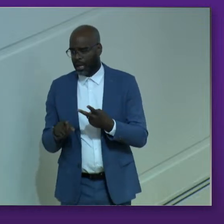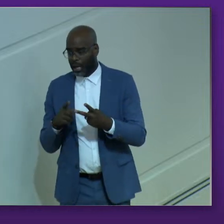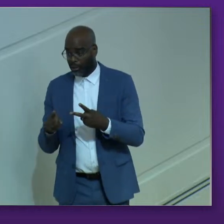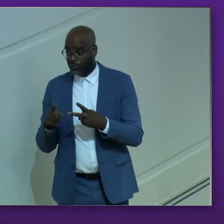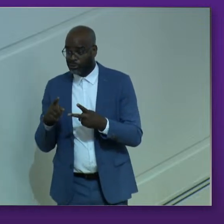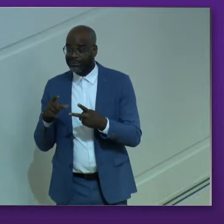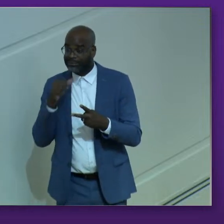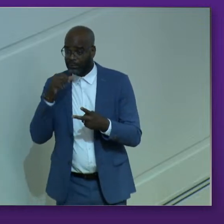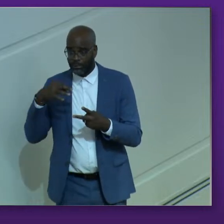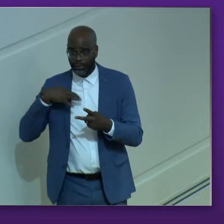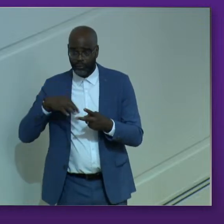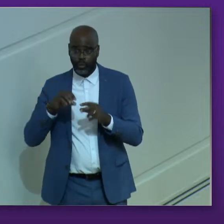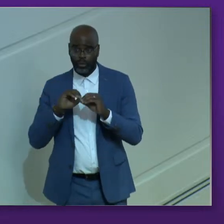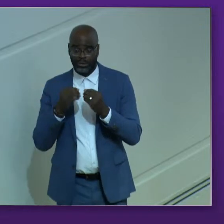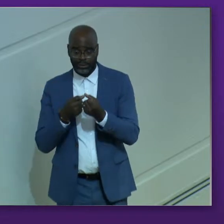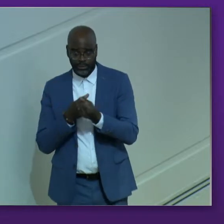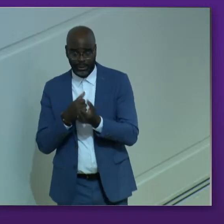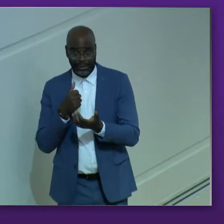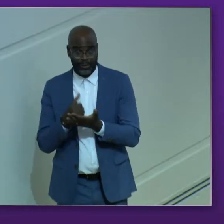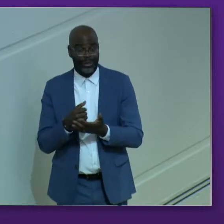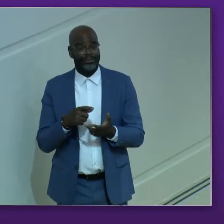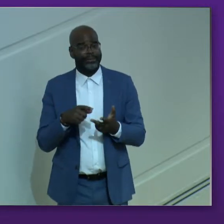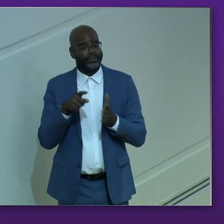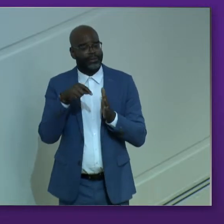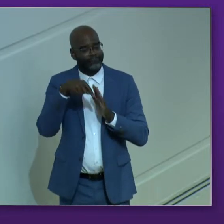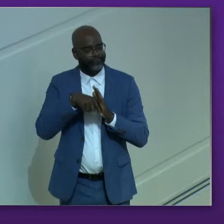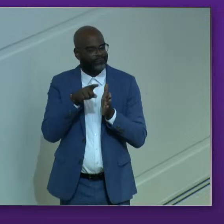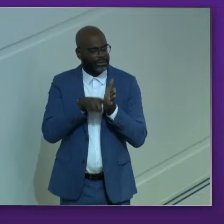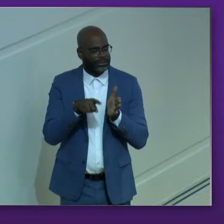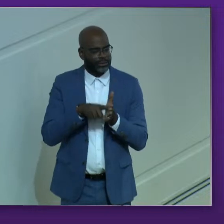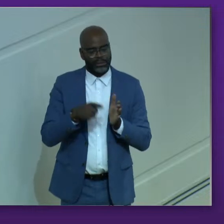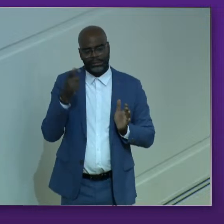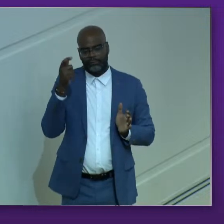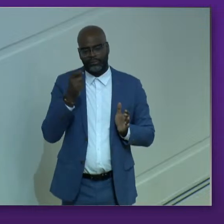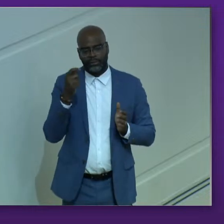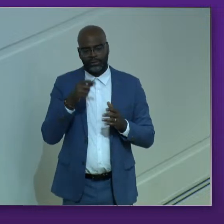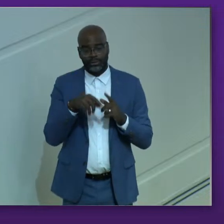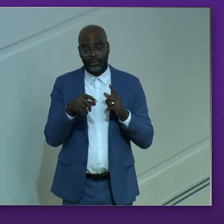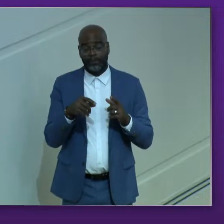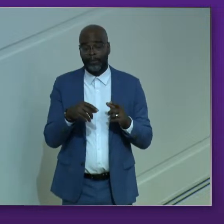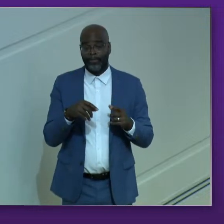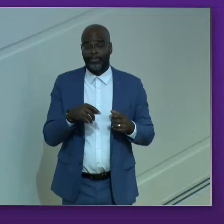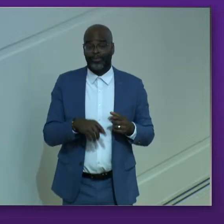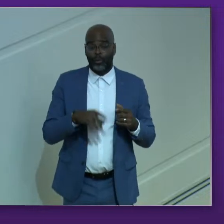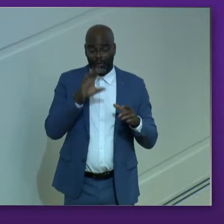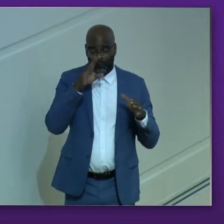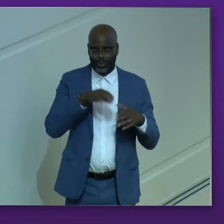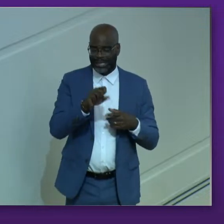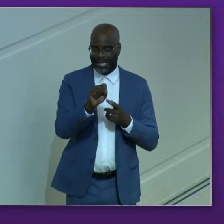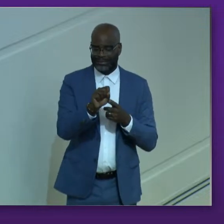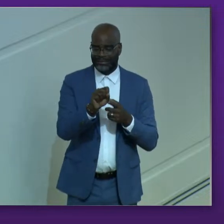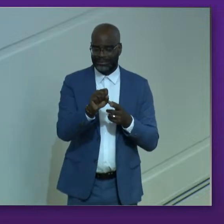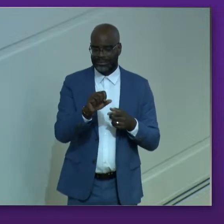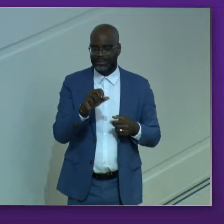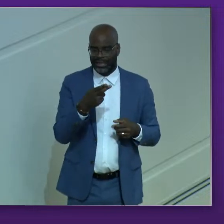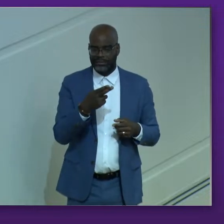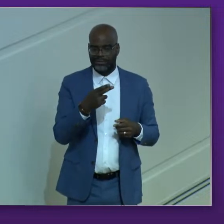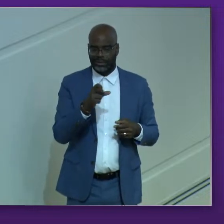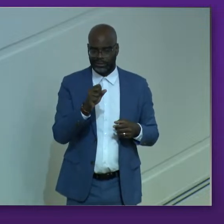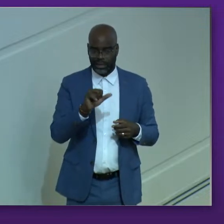INSTITUTION OR HSI DOCTOR